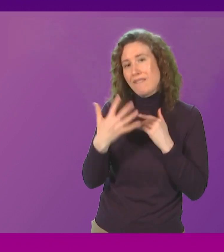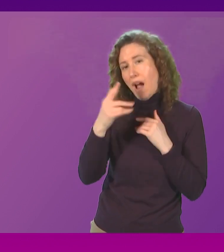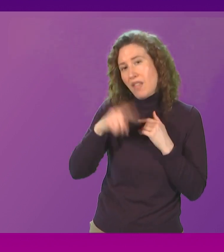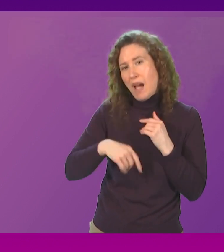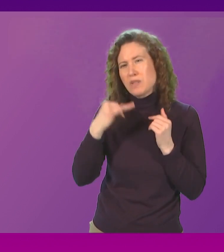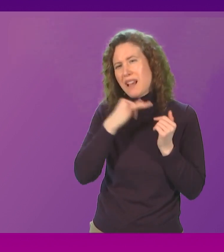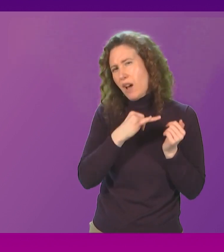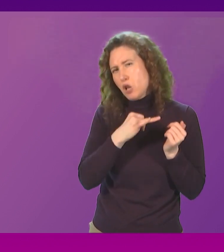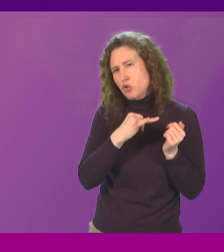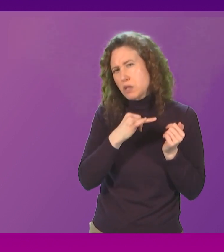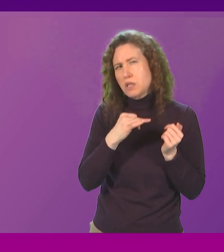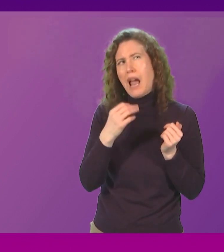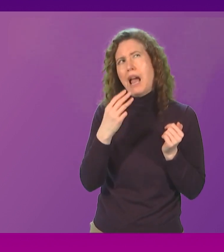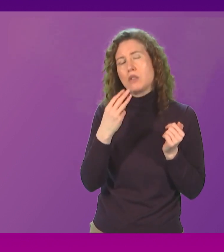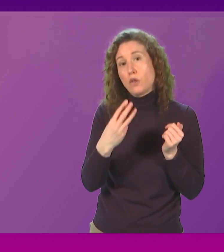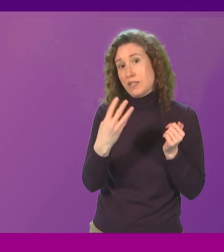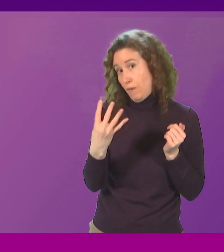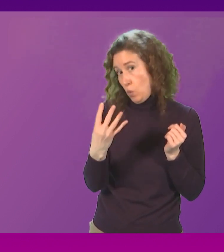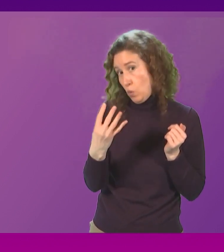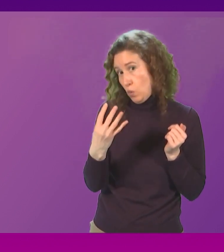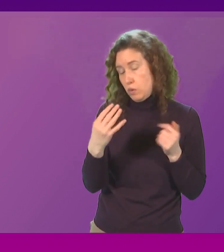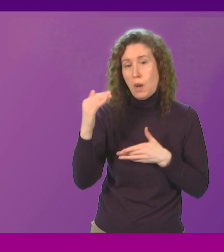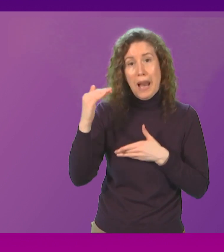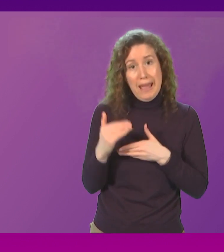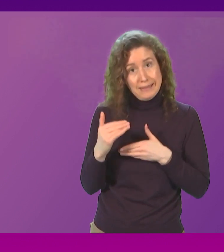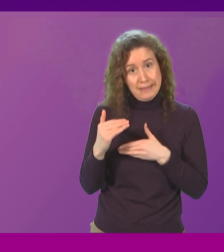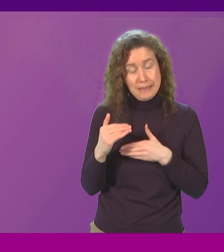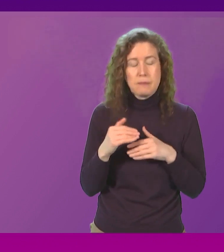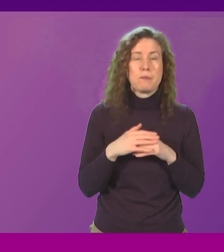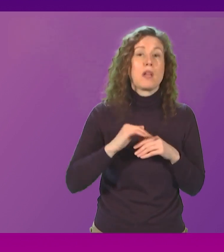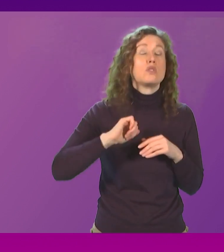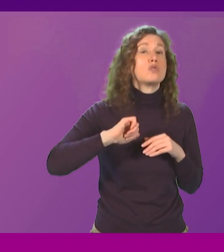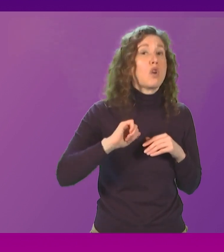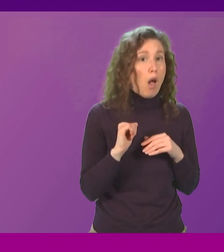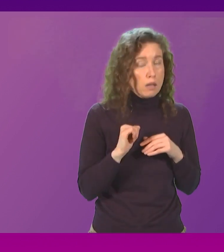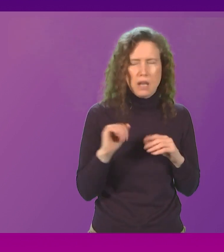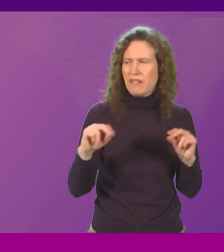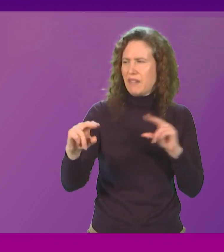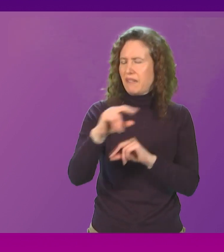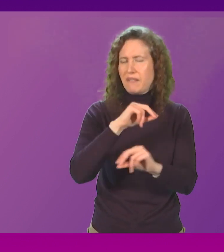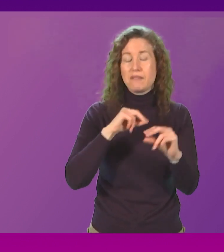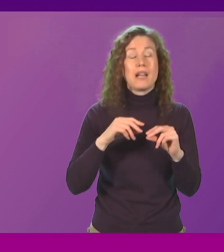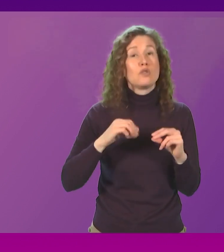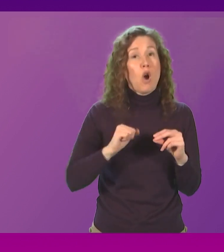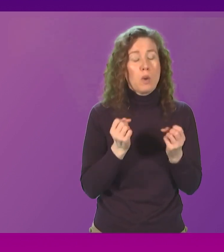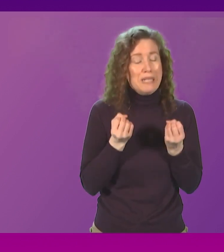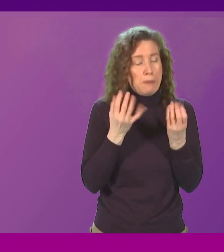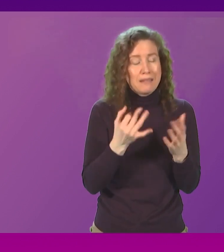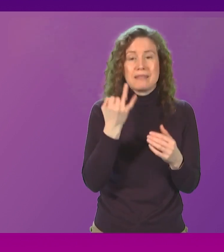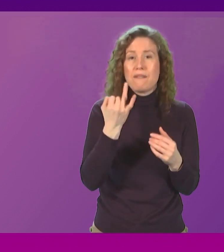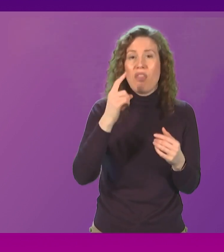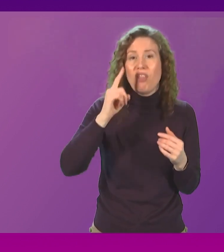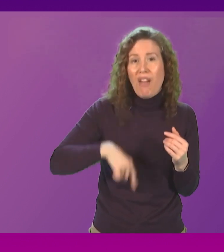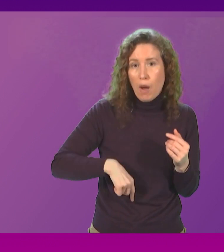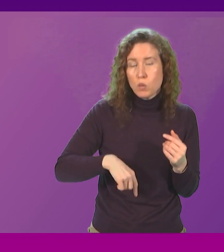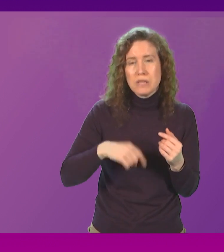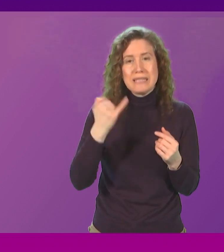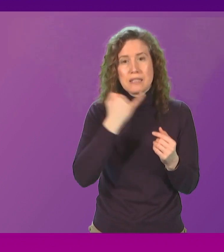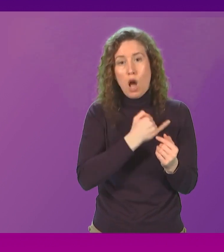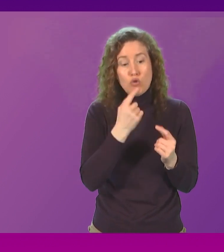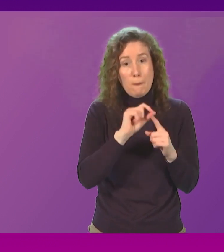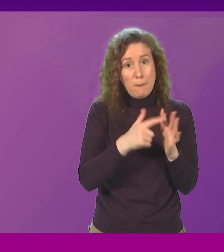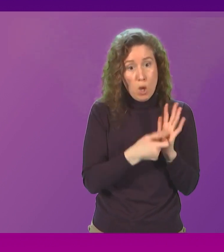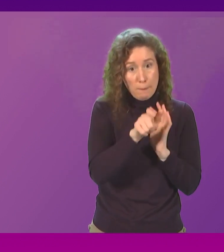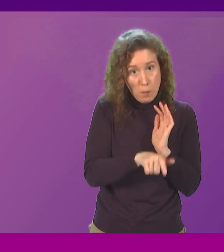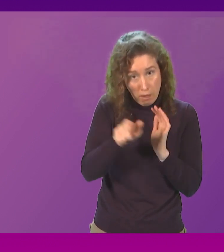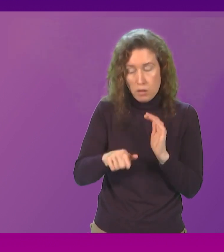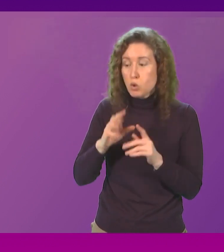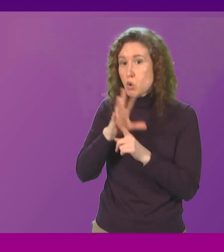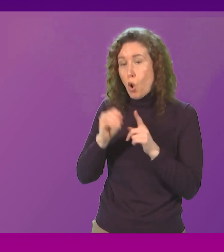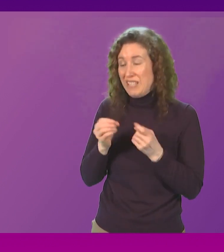In Scotland, we spend £7,600 per pupil; the Tories in England spend just £6,700.